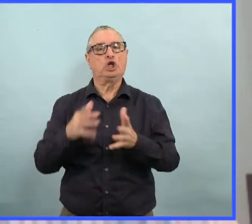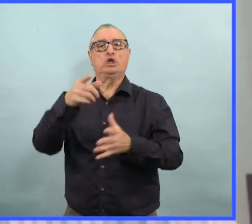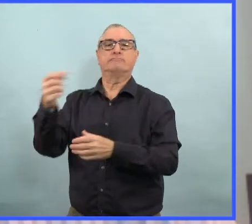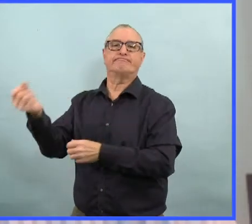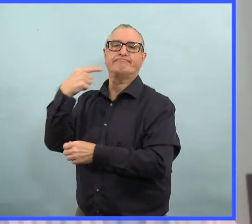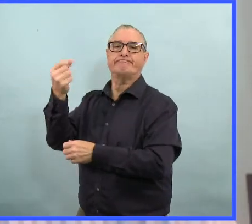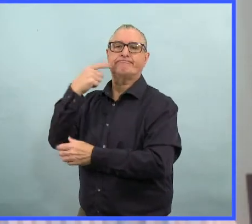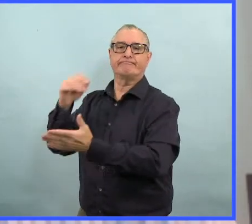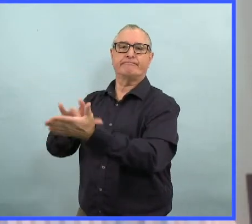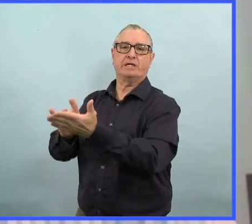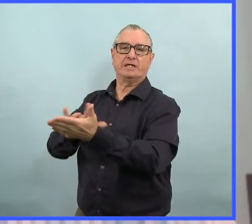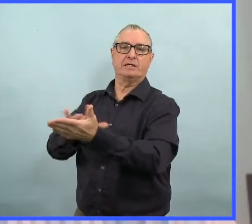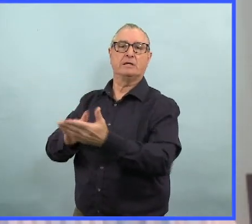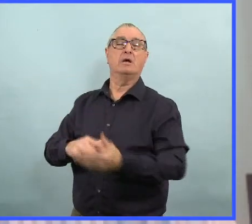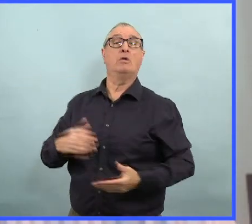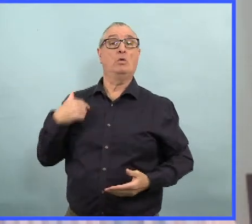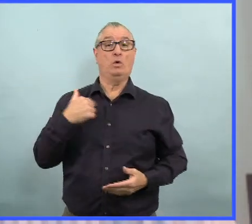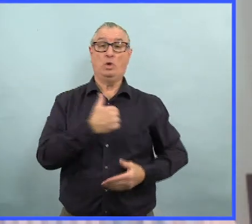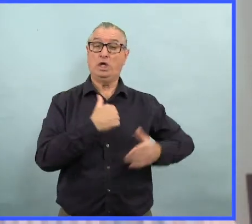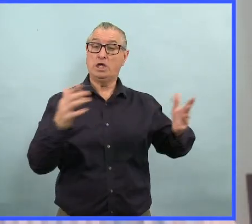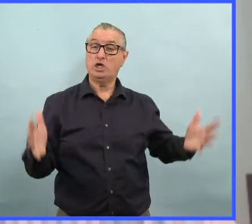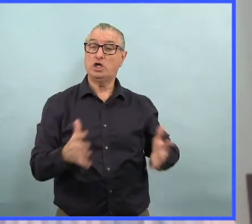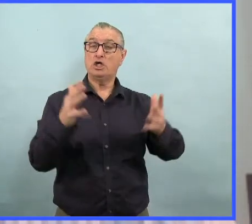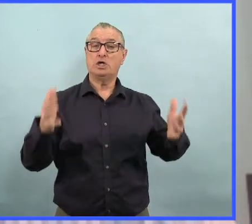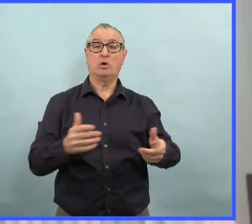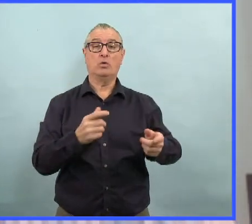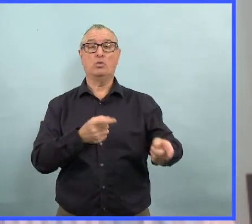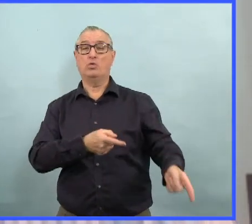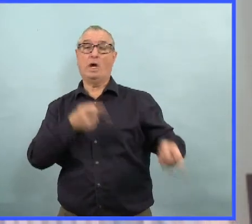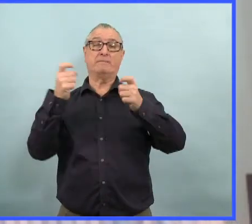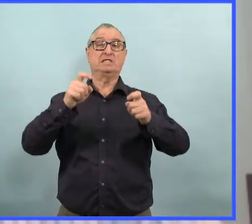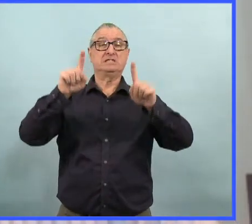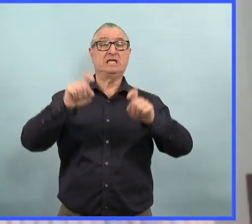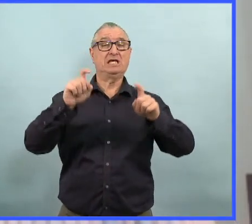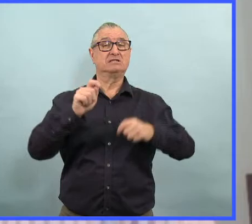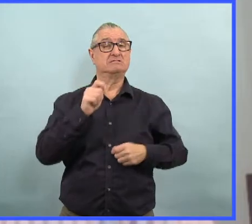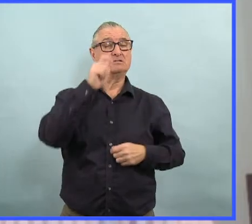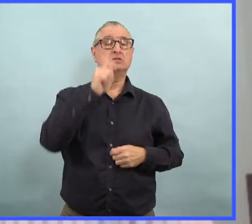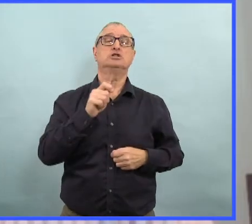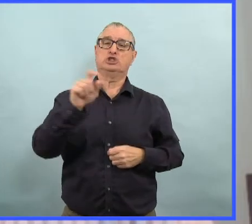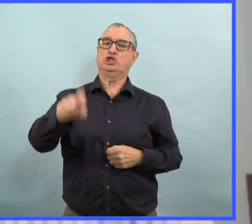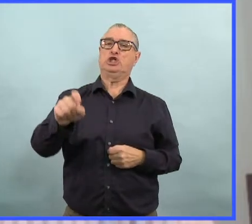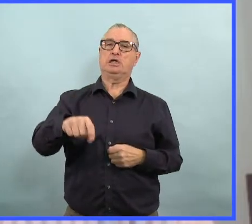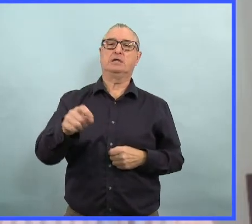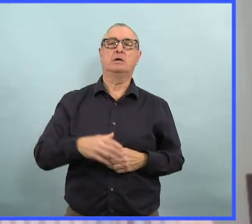you know to ensure that they will be eligible for treatment once that referral is made the